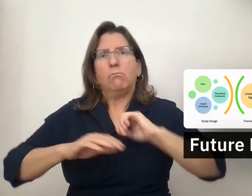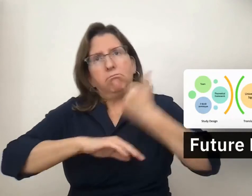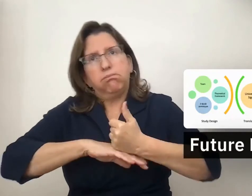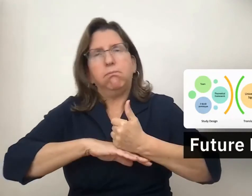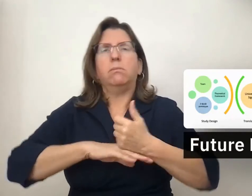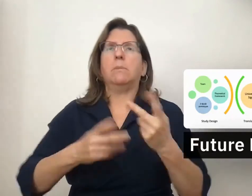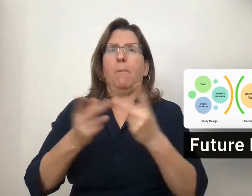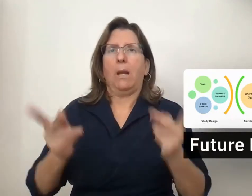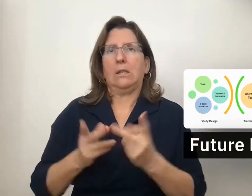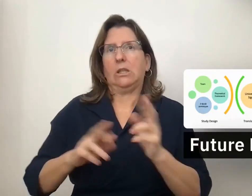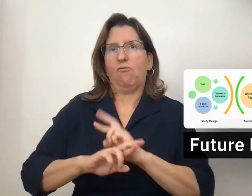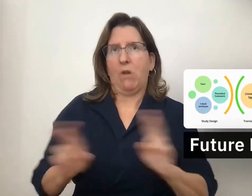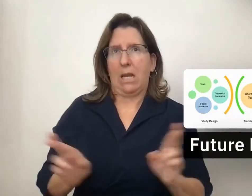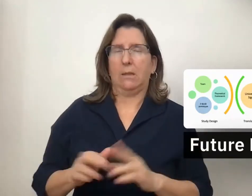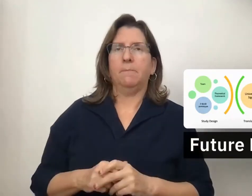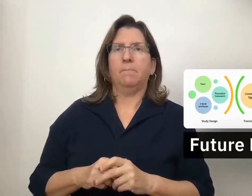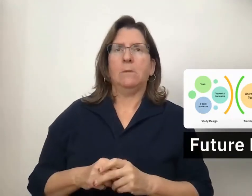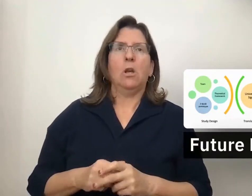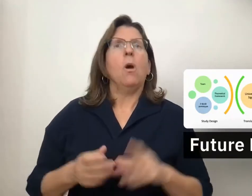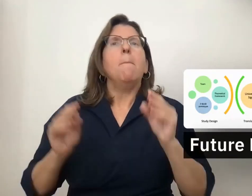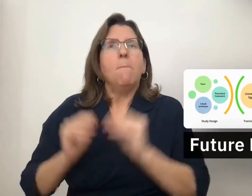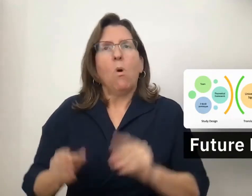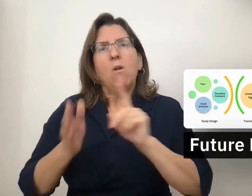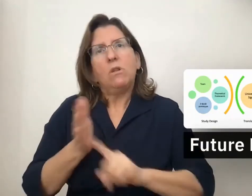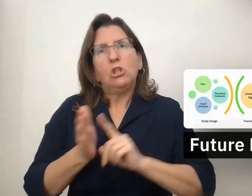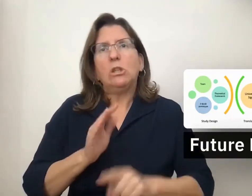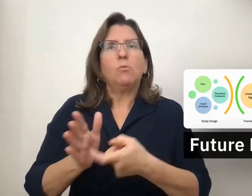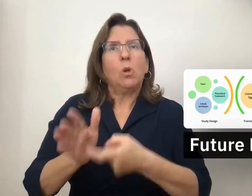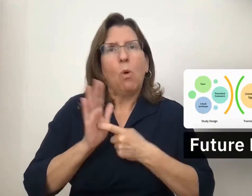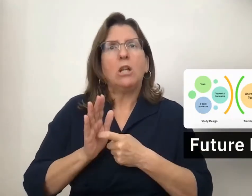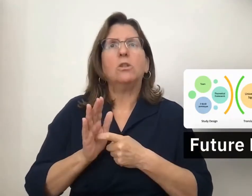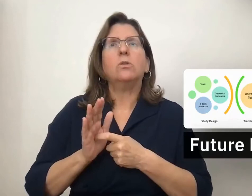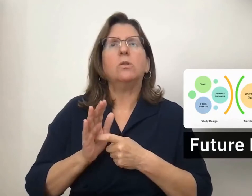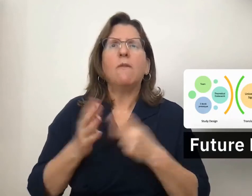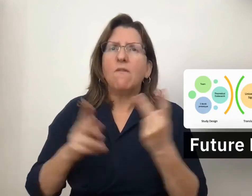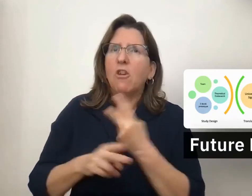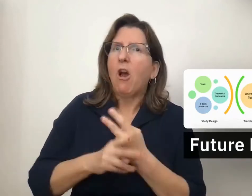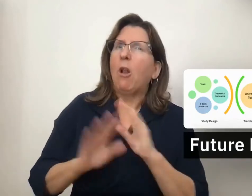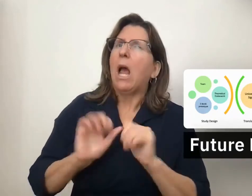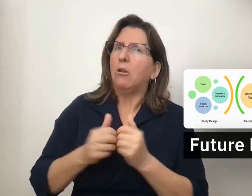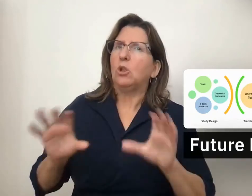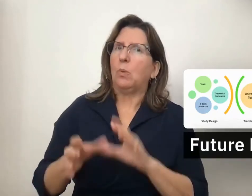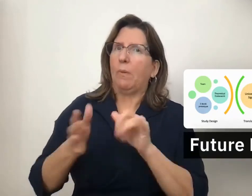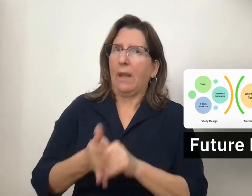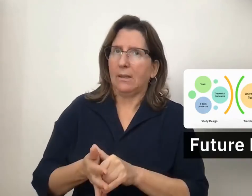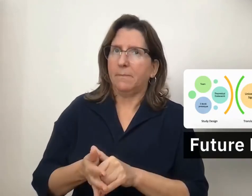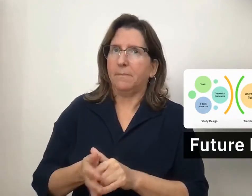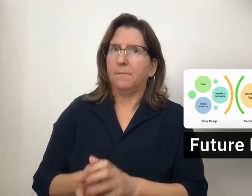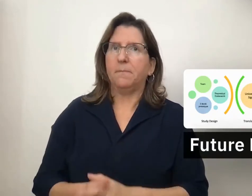We need to form a network to get everything ready and in place. More research is required to determine how to move forward.